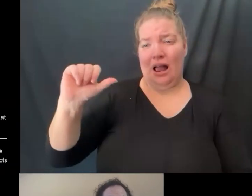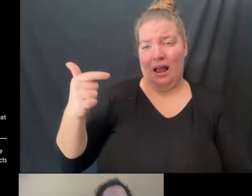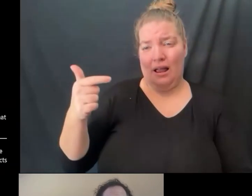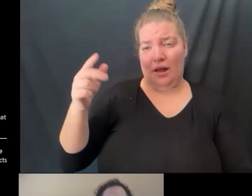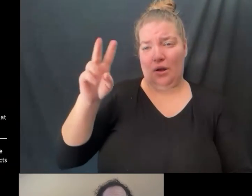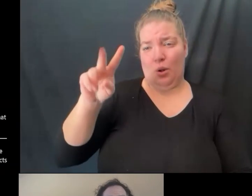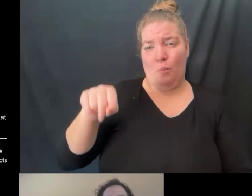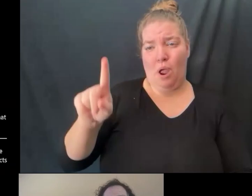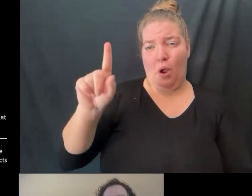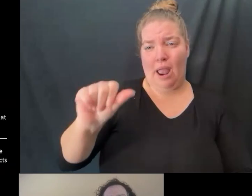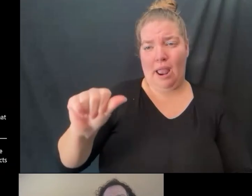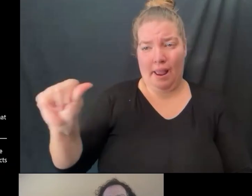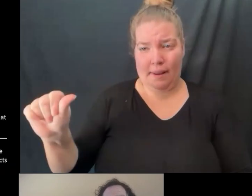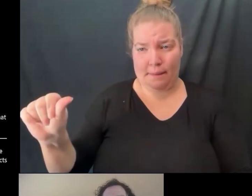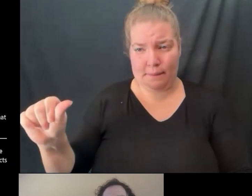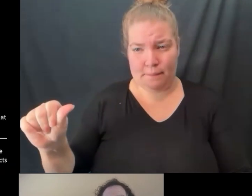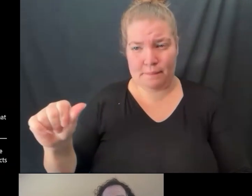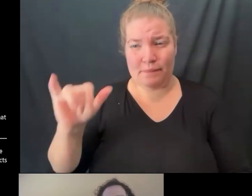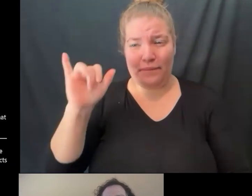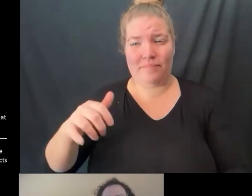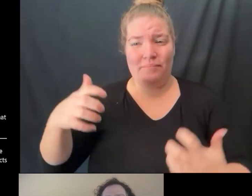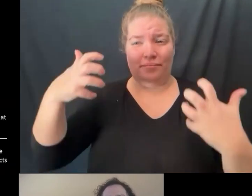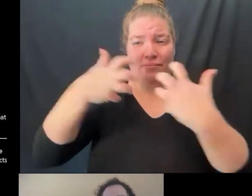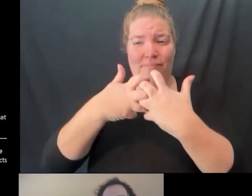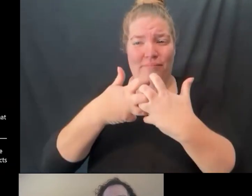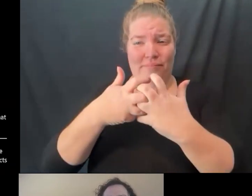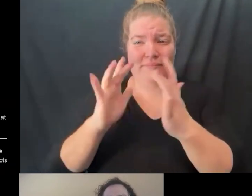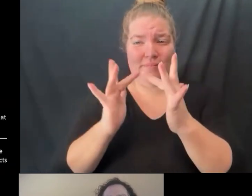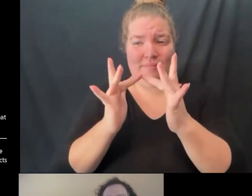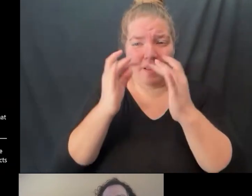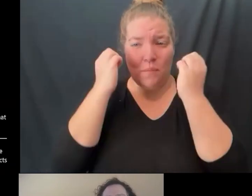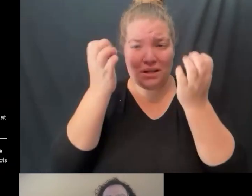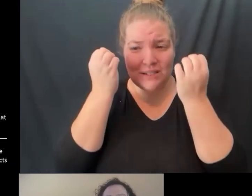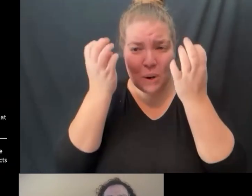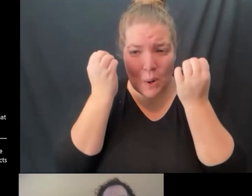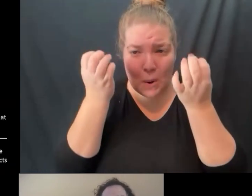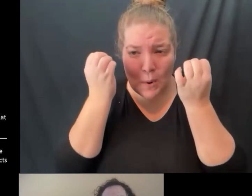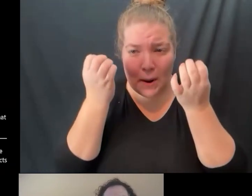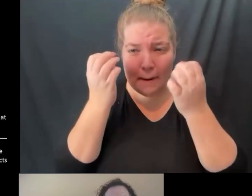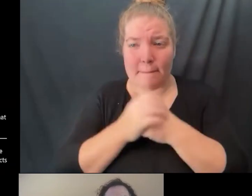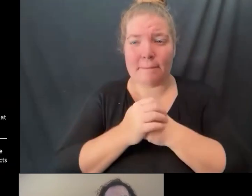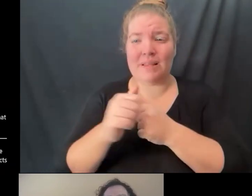it declares WCAG 2.1 AA technical requirements meant to apply to web content.